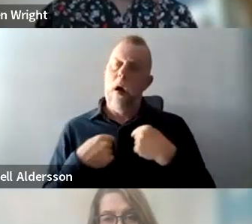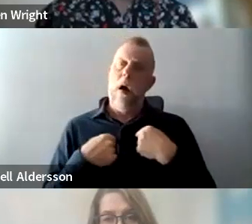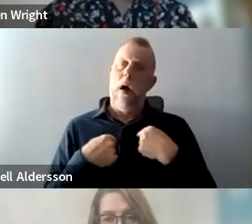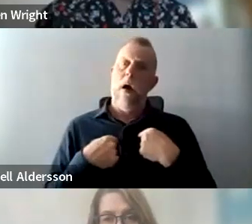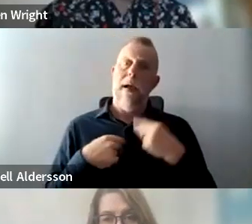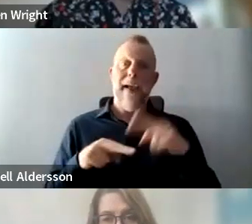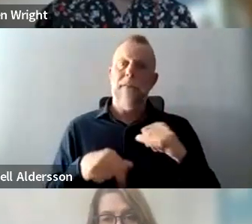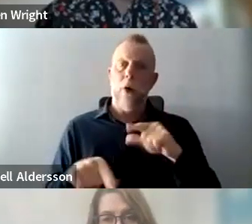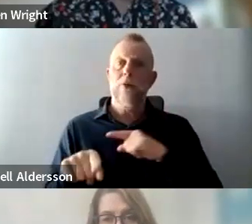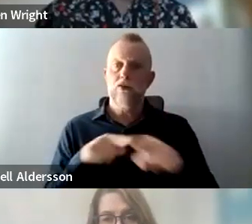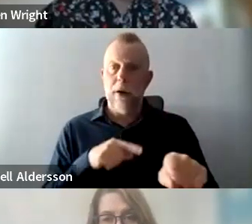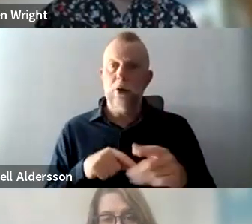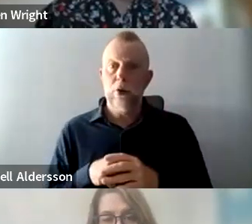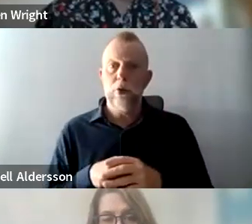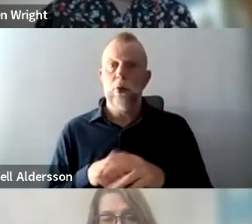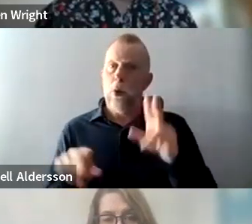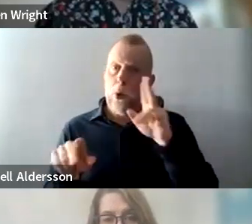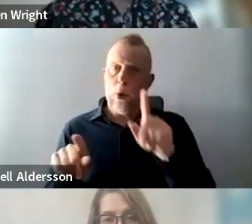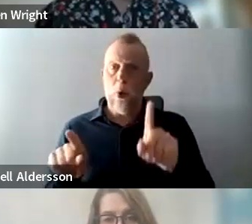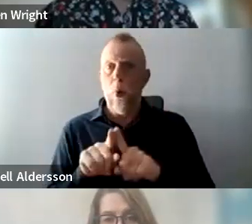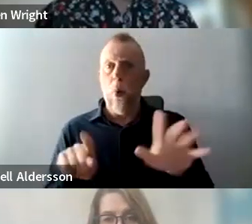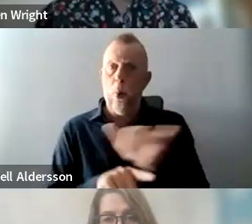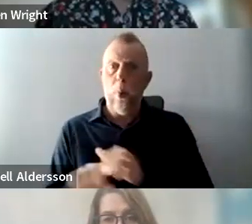trying to work at looking at which assessments to use.